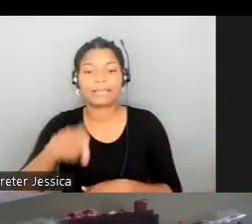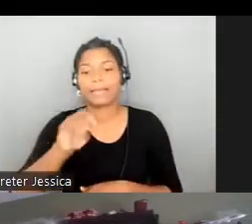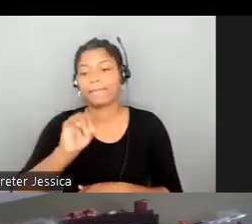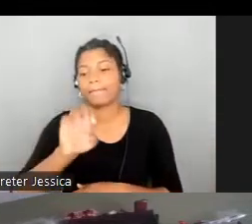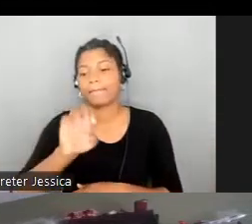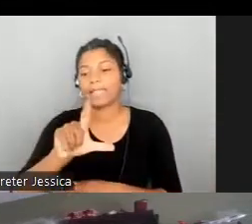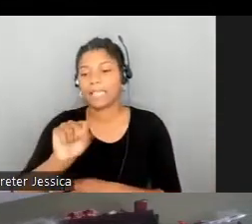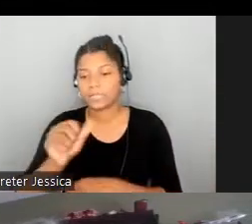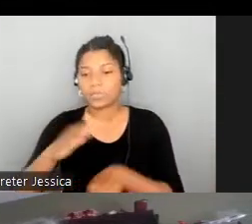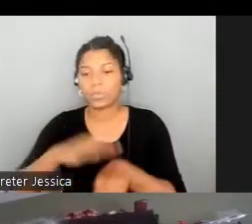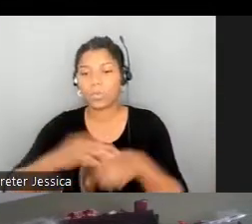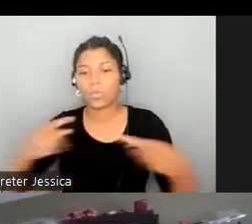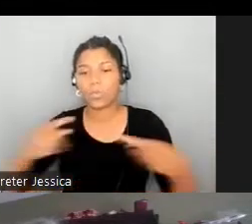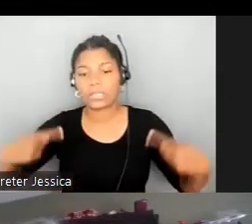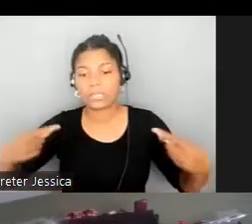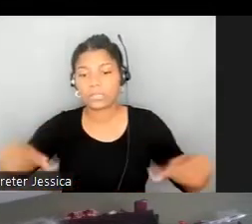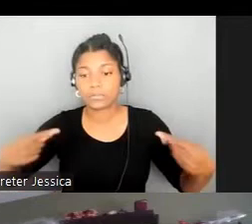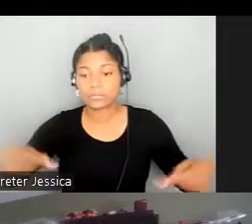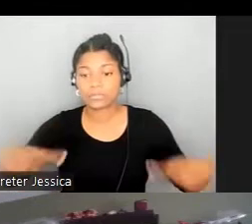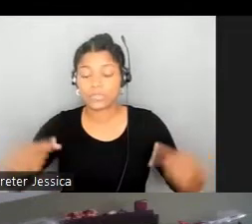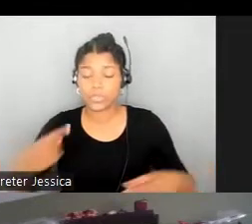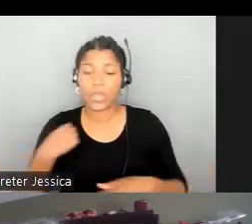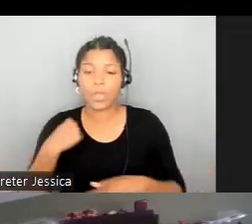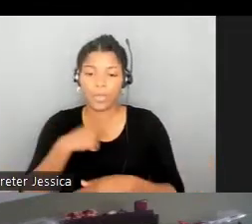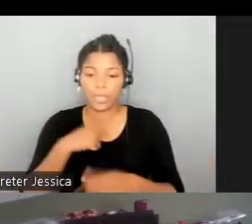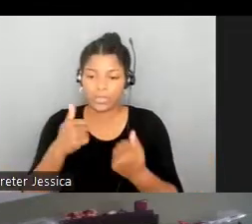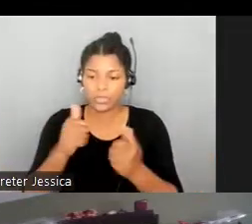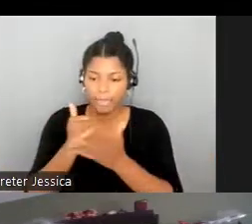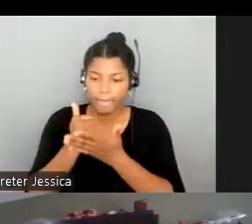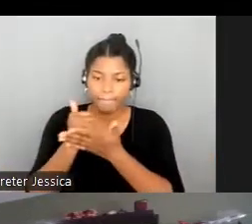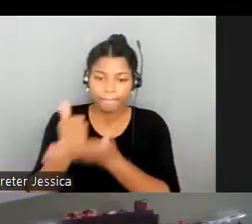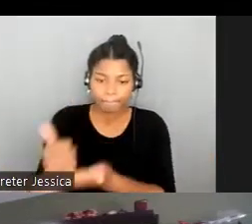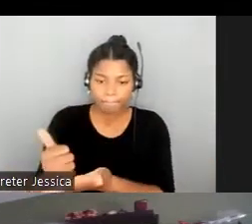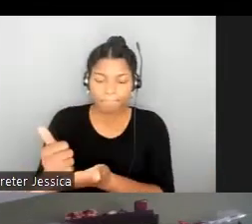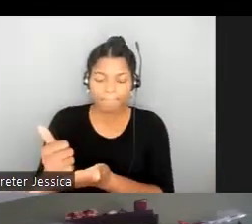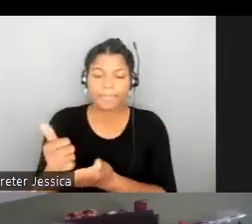We would do the assessment and help them, work with them and the social worker.